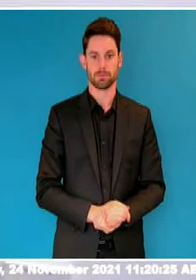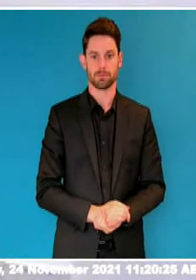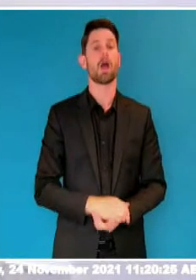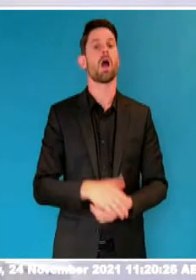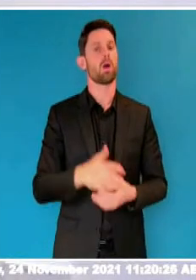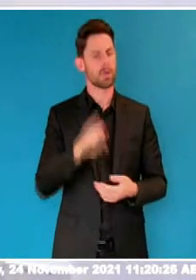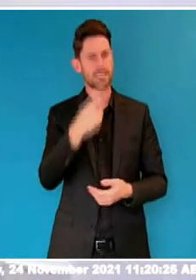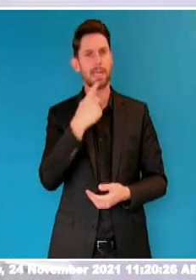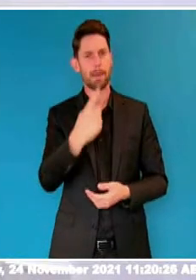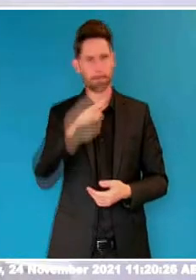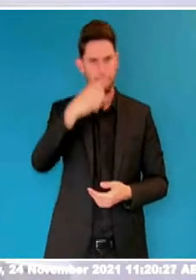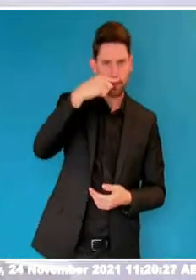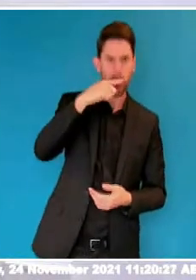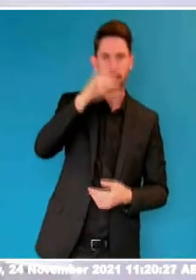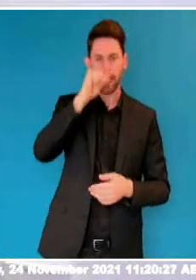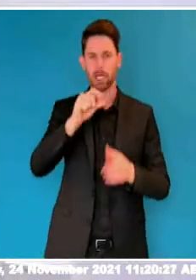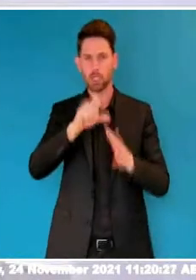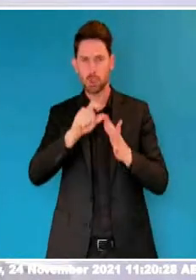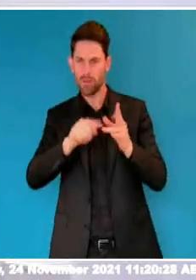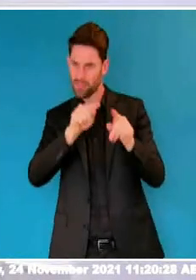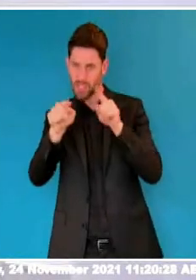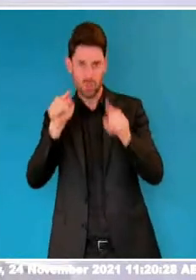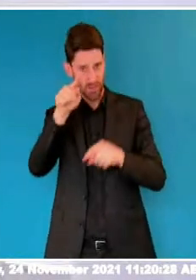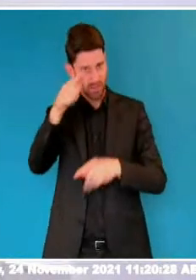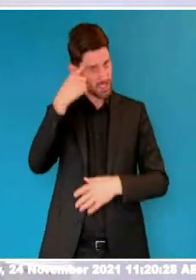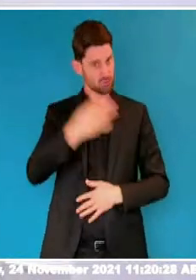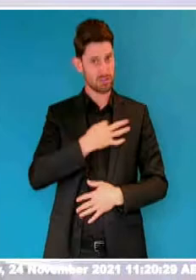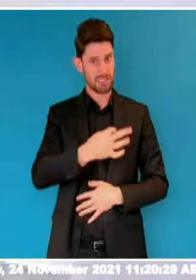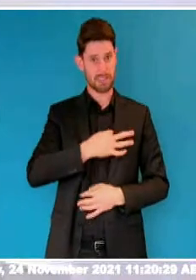required to do, do you think that there is a risk that might actually put people with